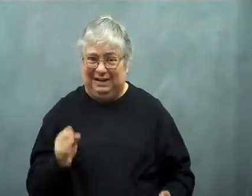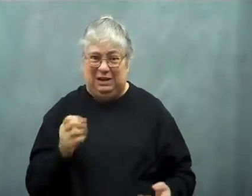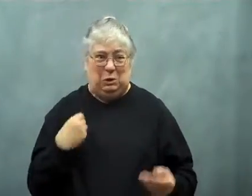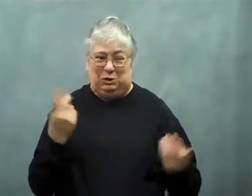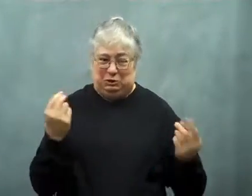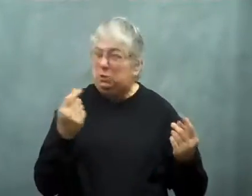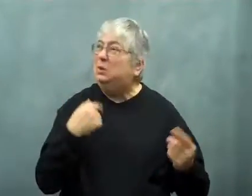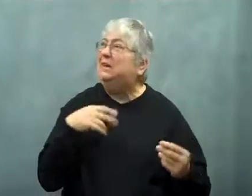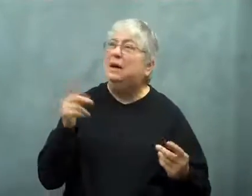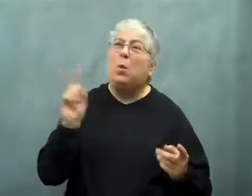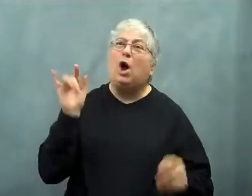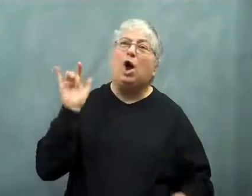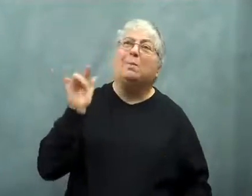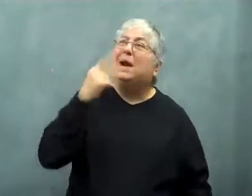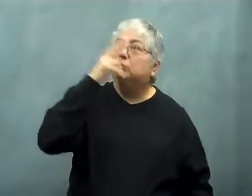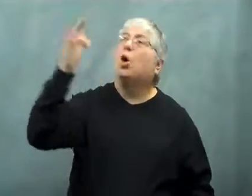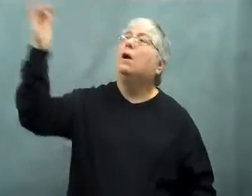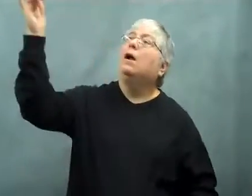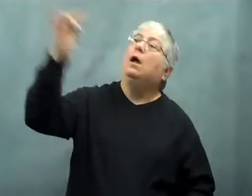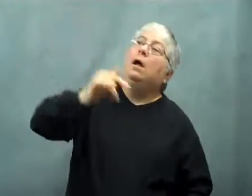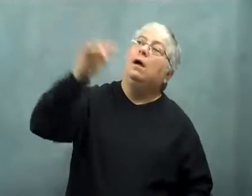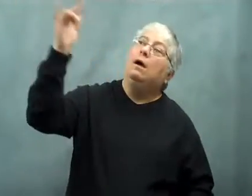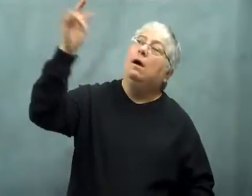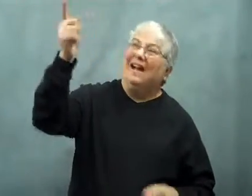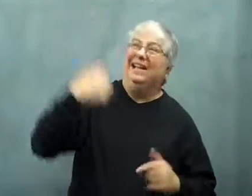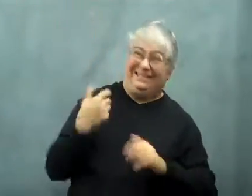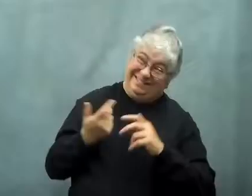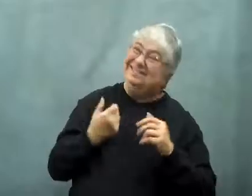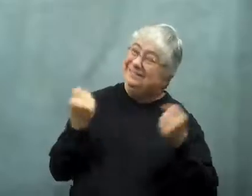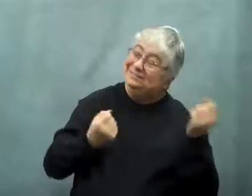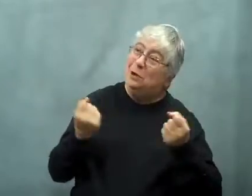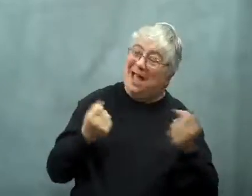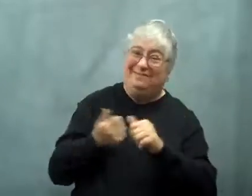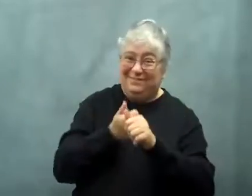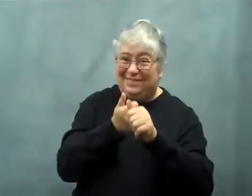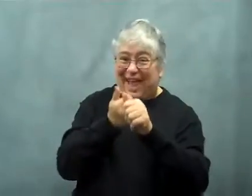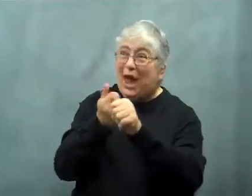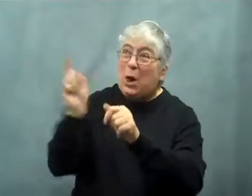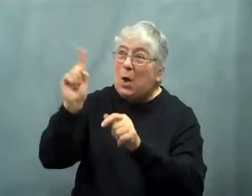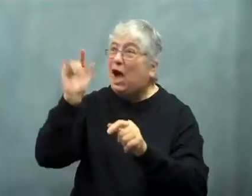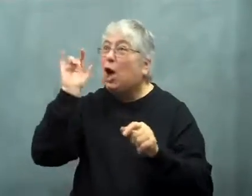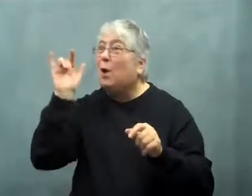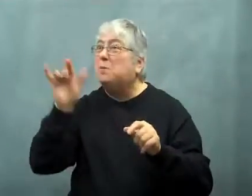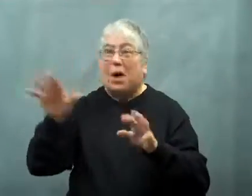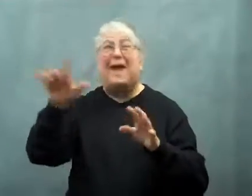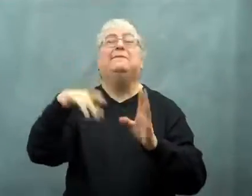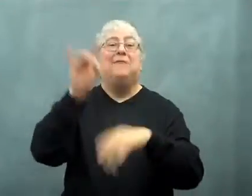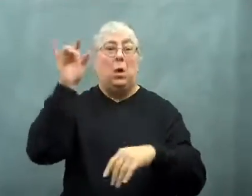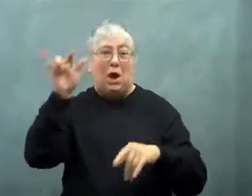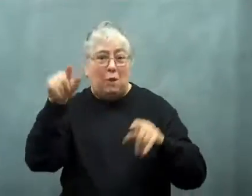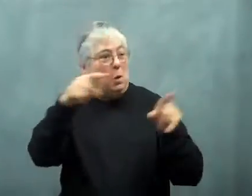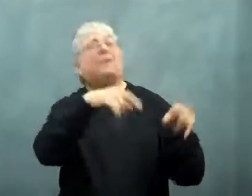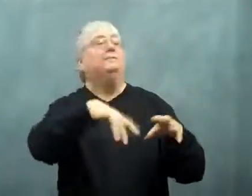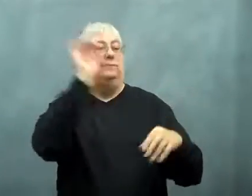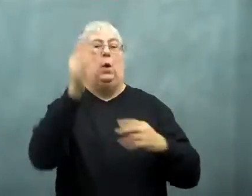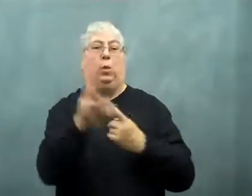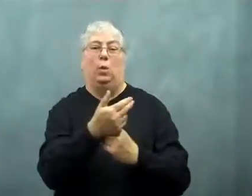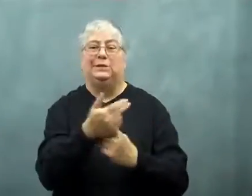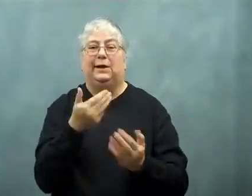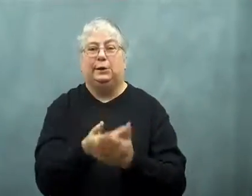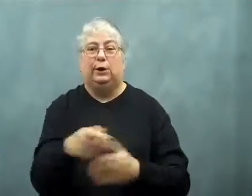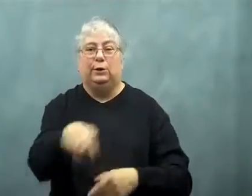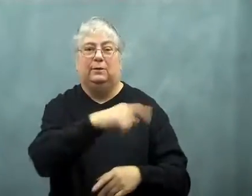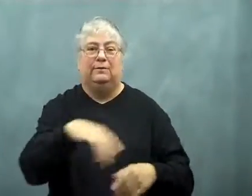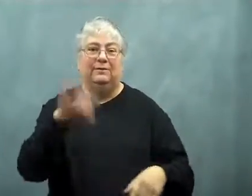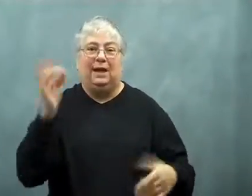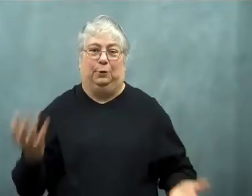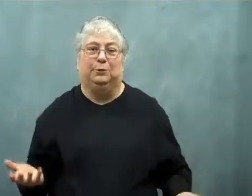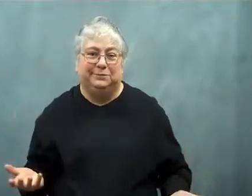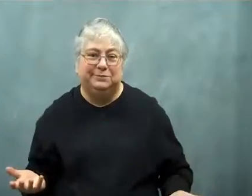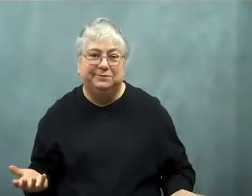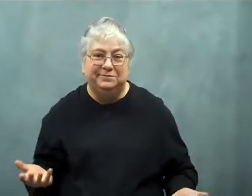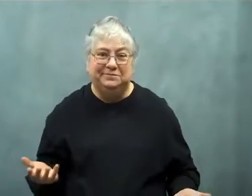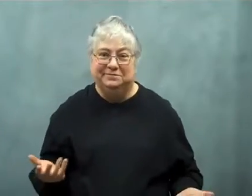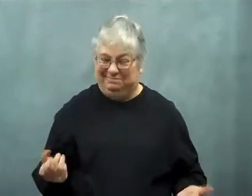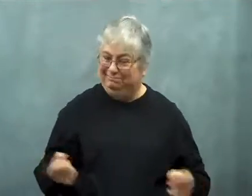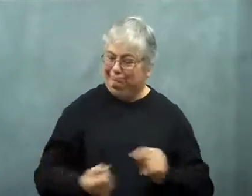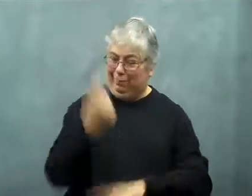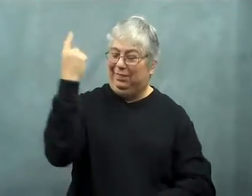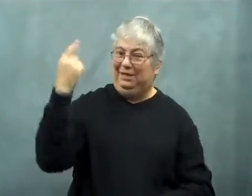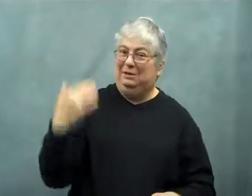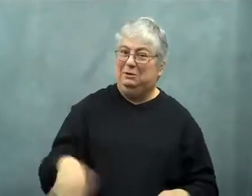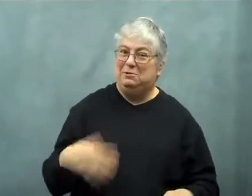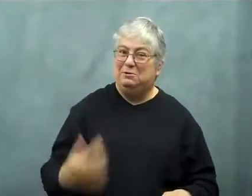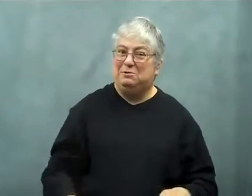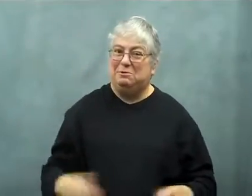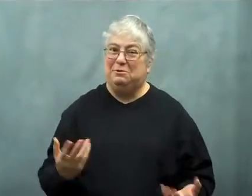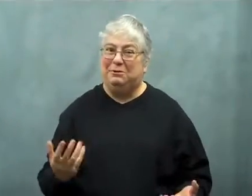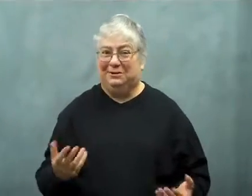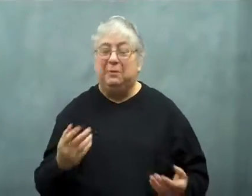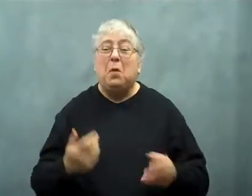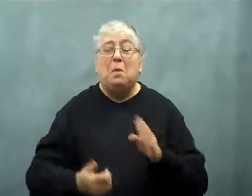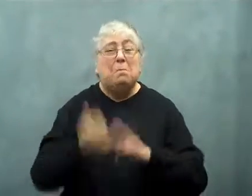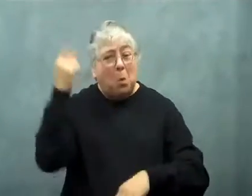So I looked for airplanes in the sky and followed where they were landing.